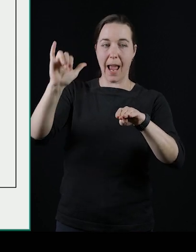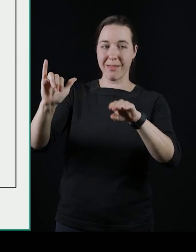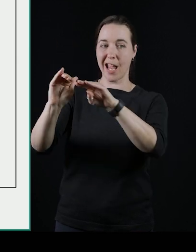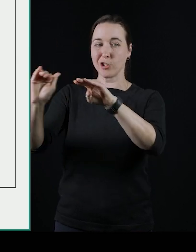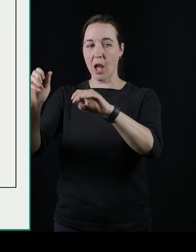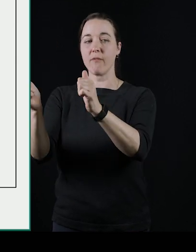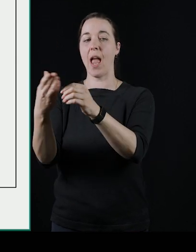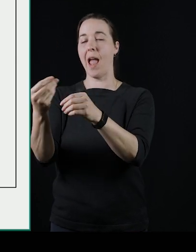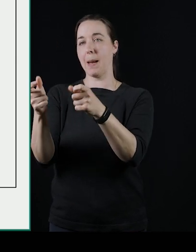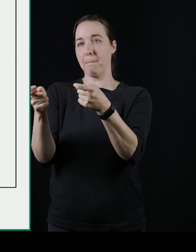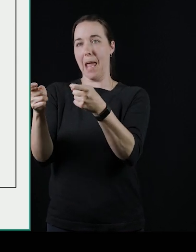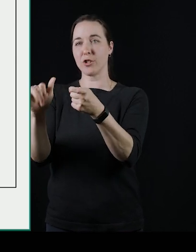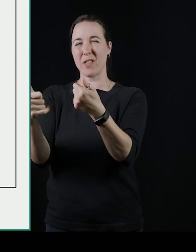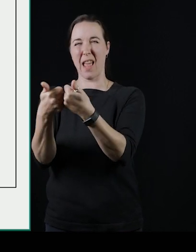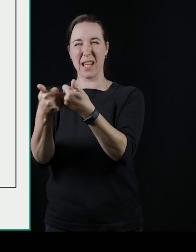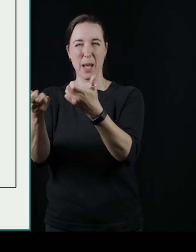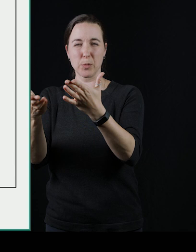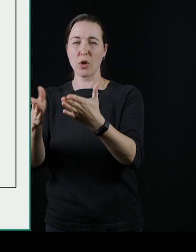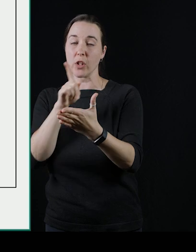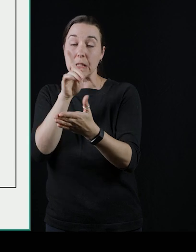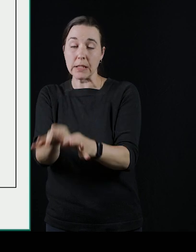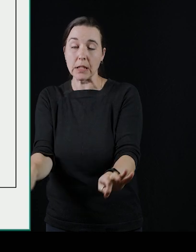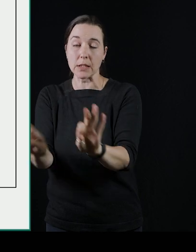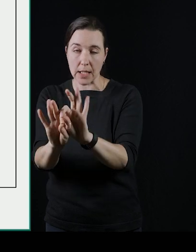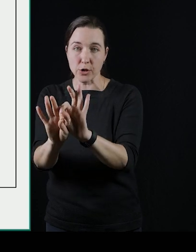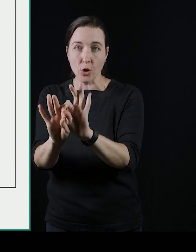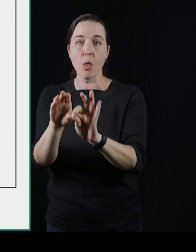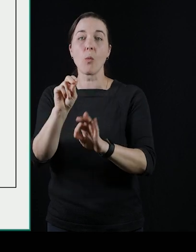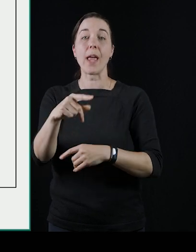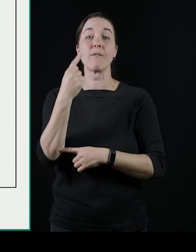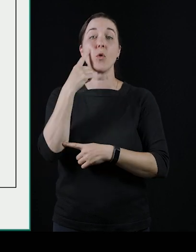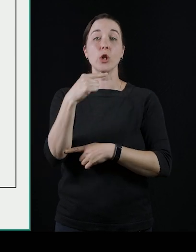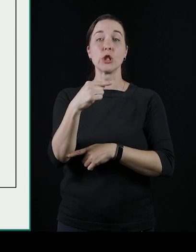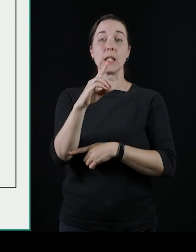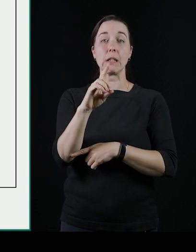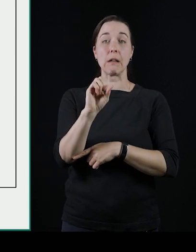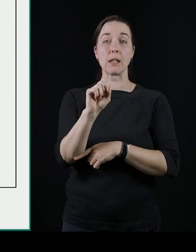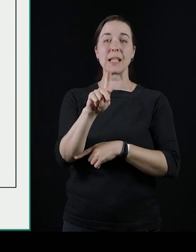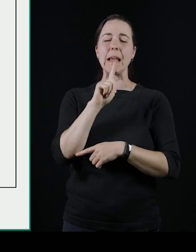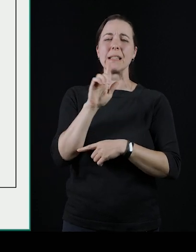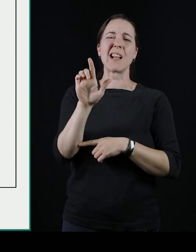and to manage your game servers, right? So it's essential. For the JSDK, it's a library.